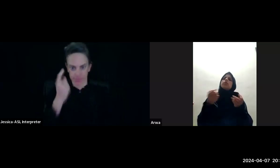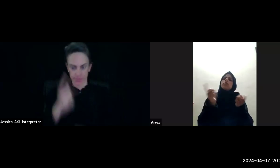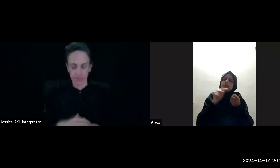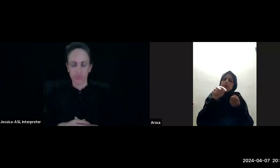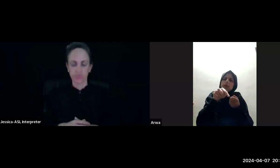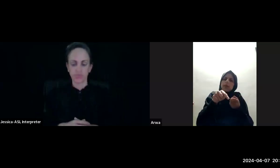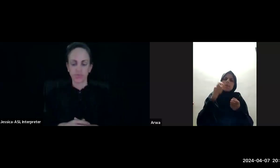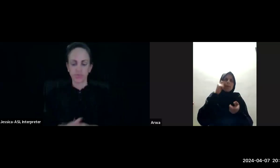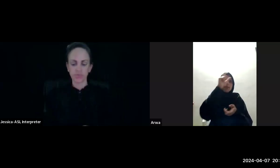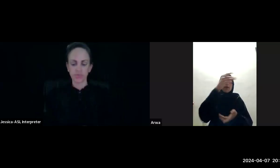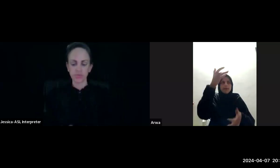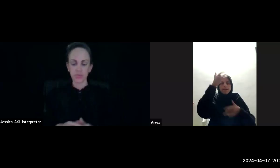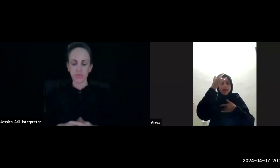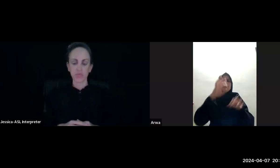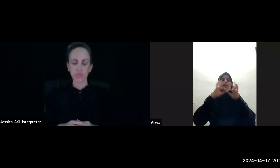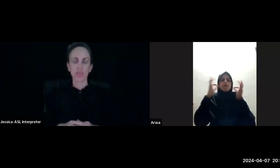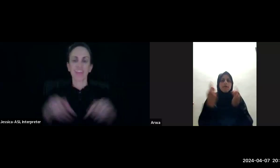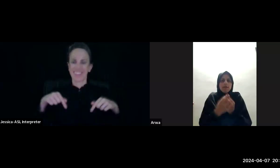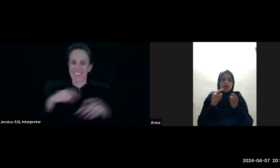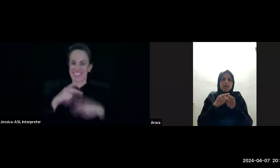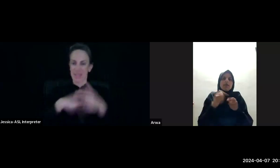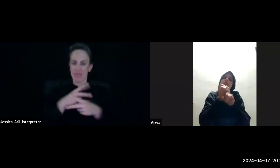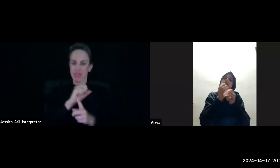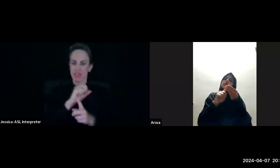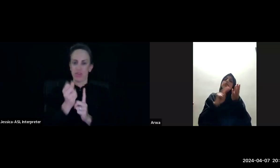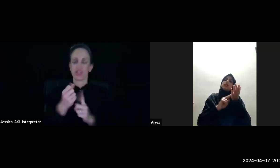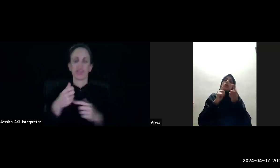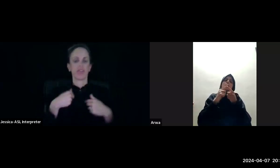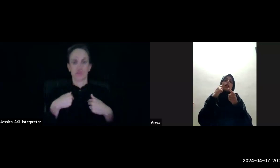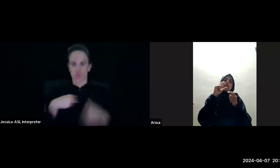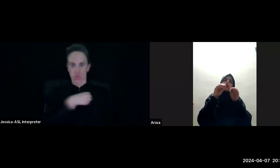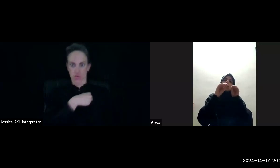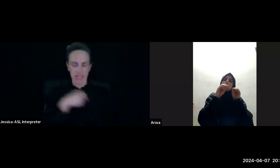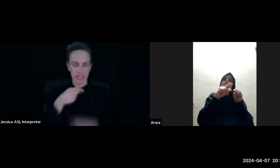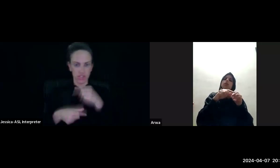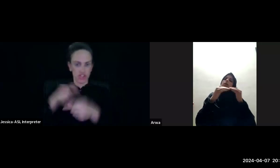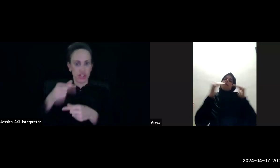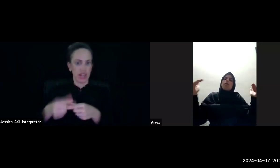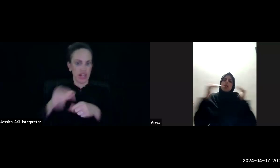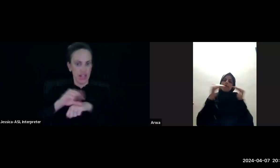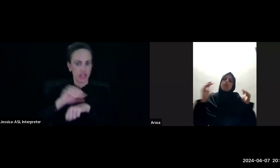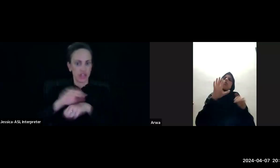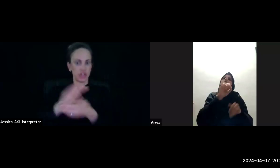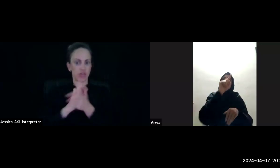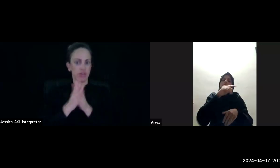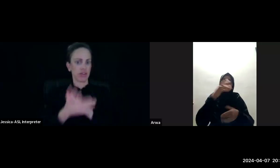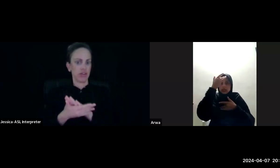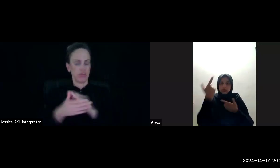and the family but we as genetic counselors also get equally tensed okay. so a prenatal